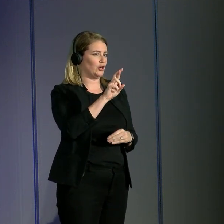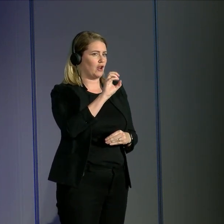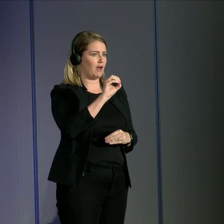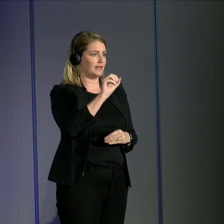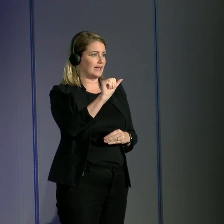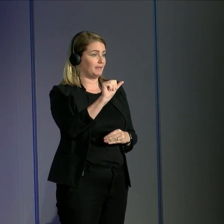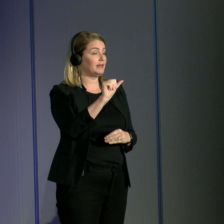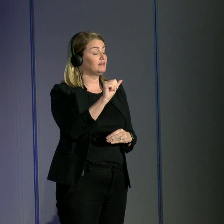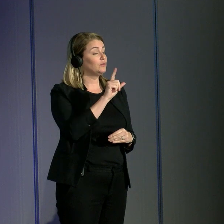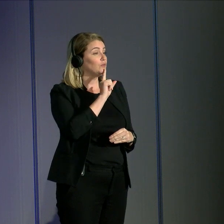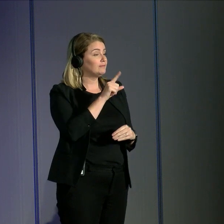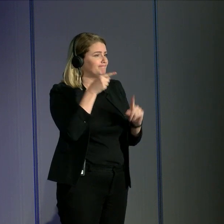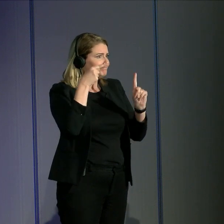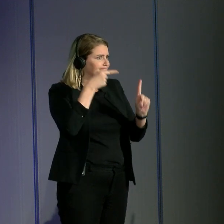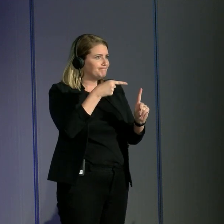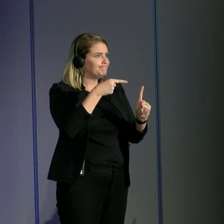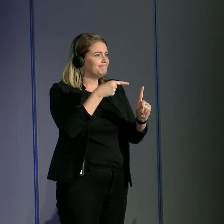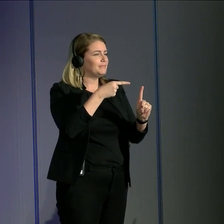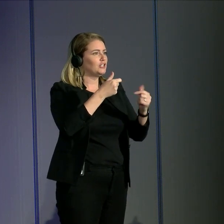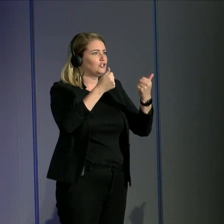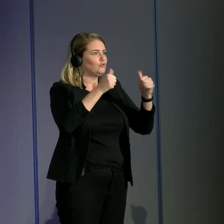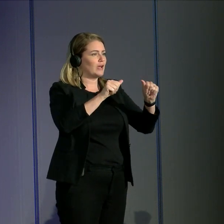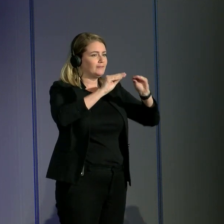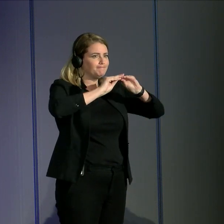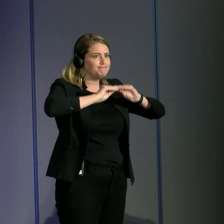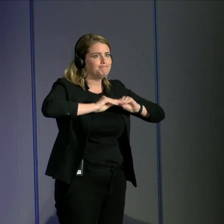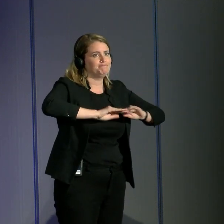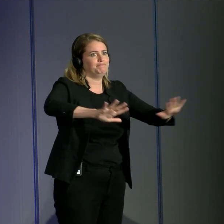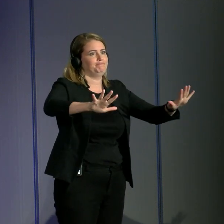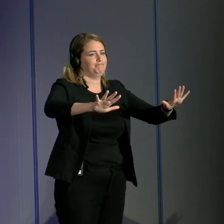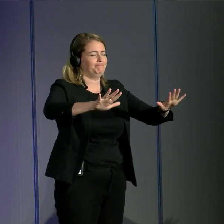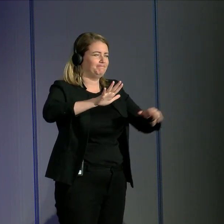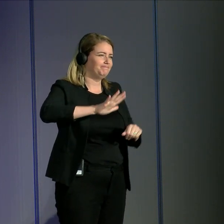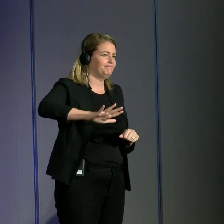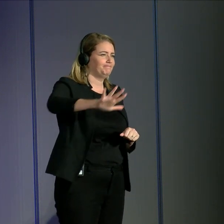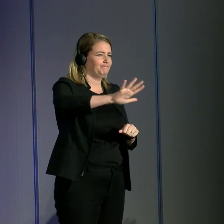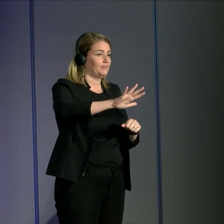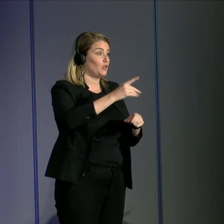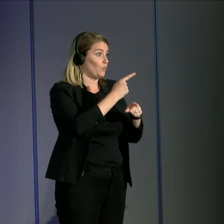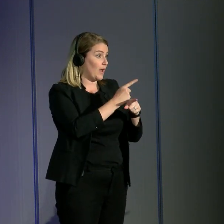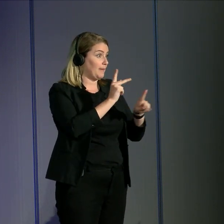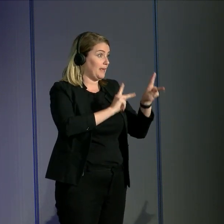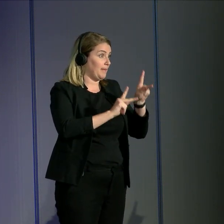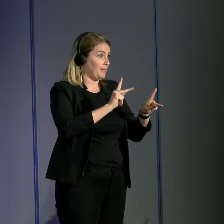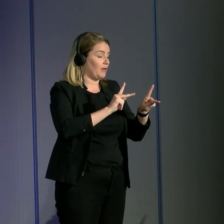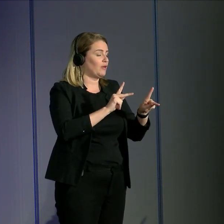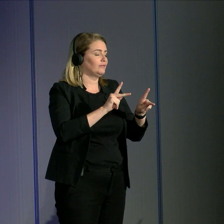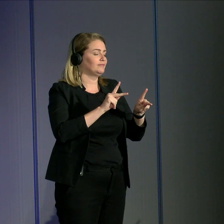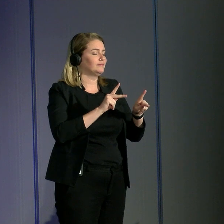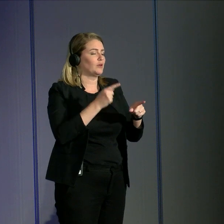really about trying to spread the load across your organization so the right people are doing the right testing.